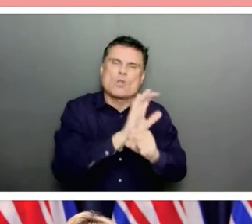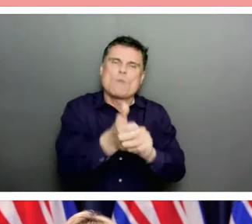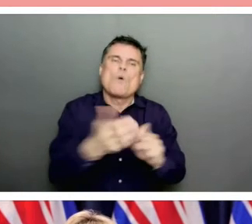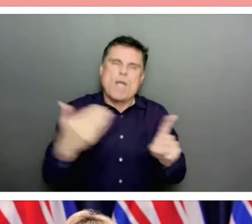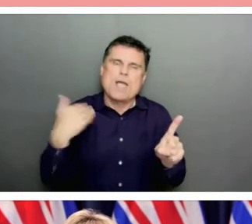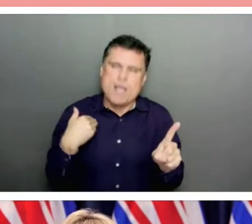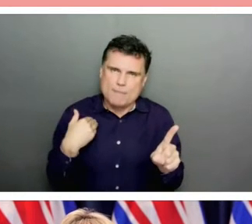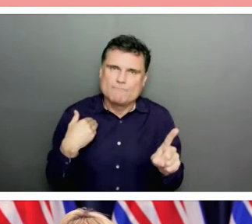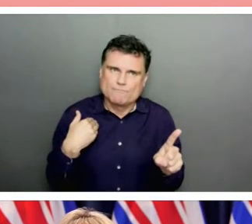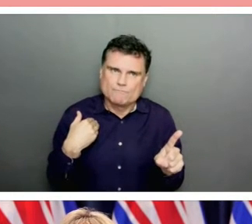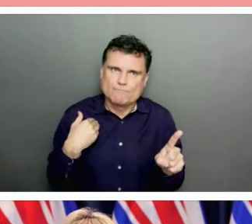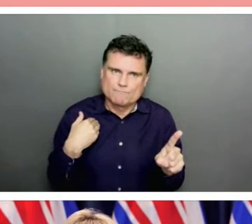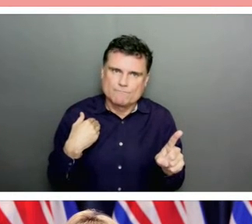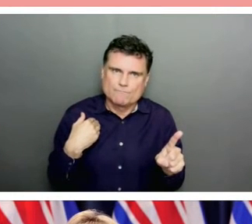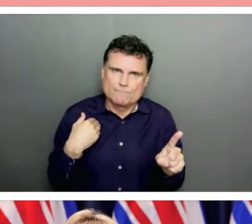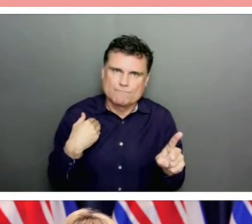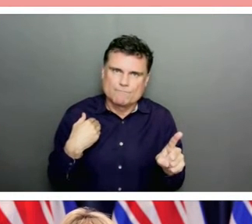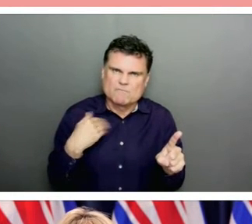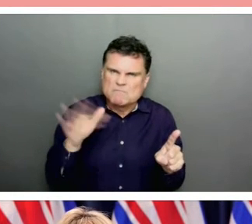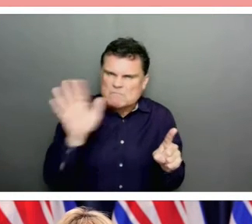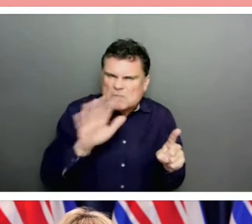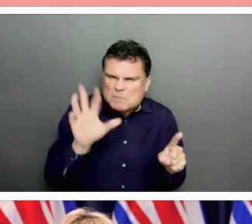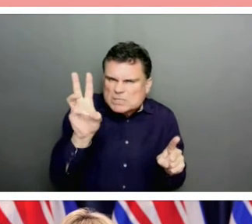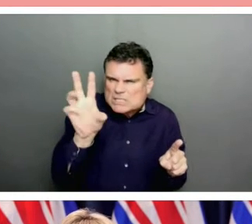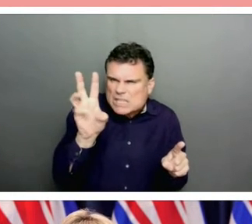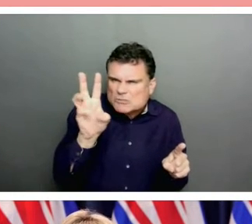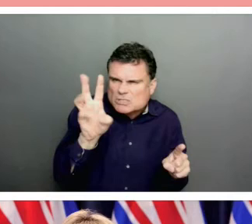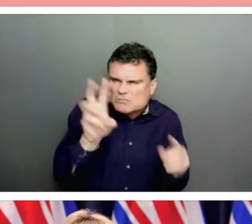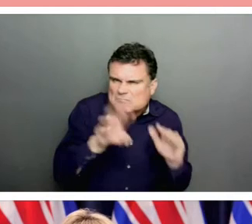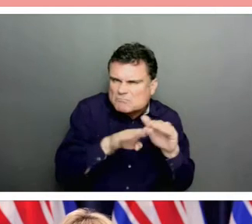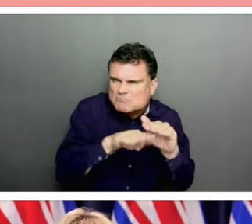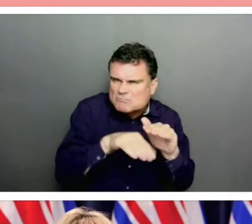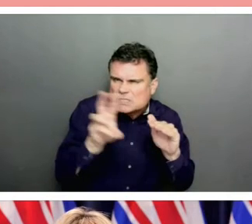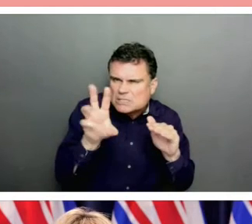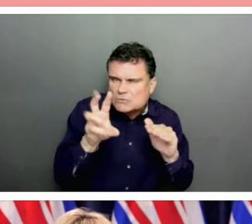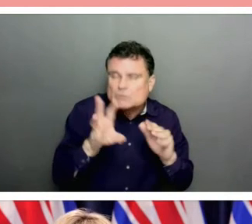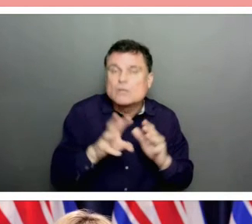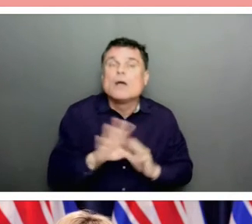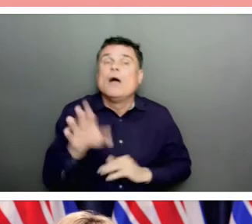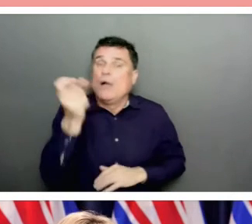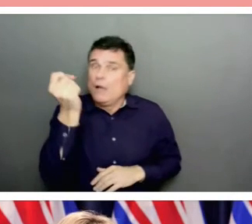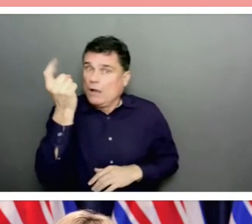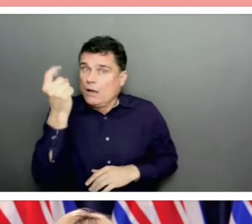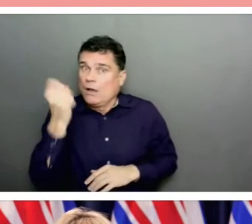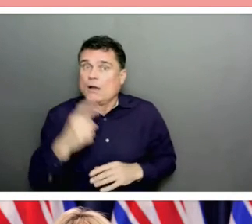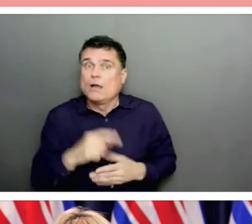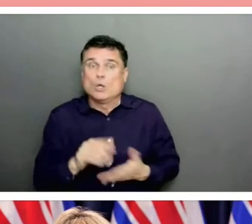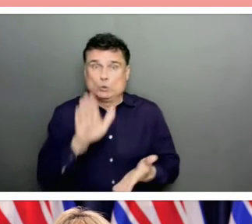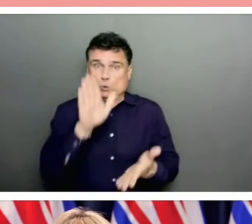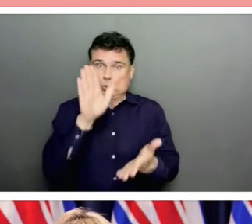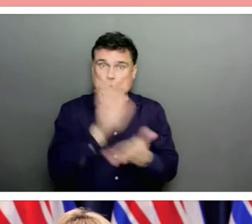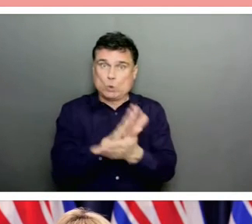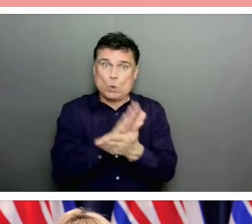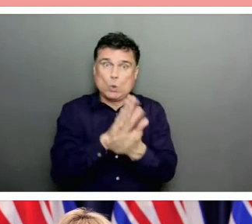in our communities have social interactions, from attending events, from being in family gatherings, other